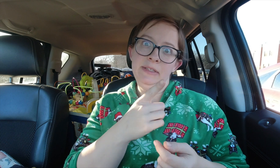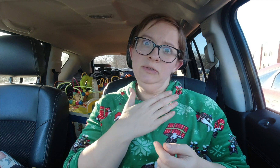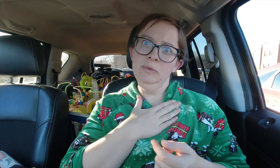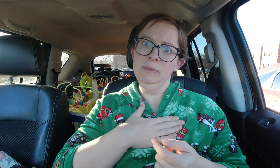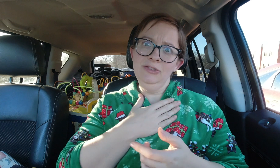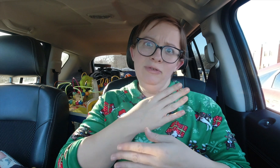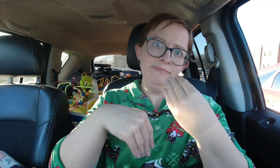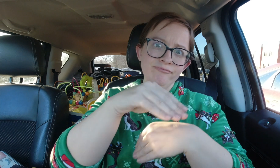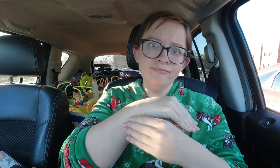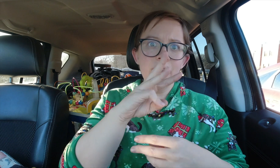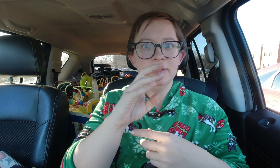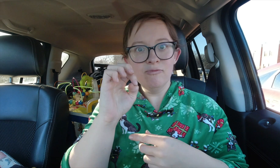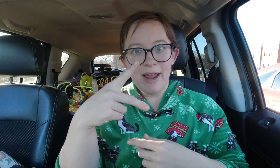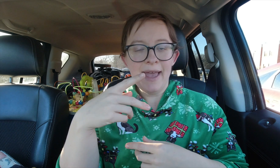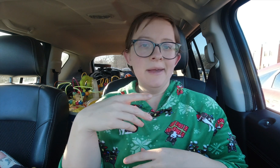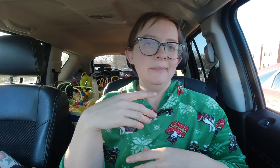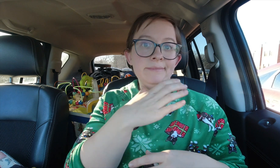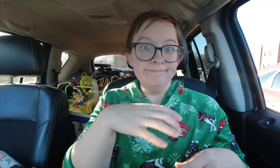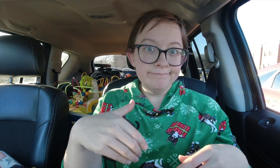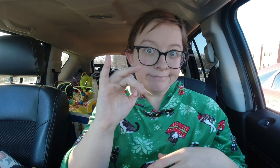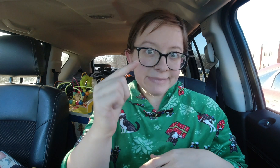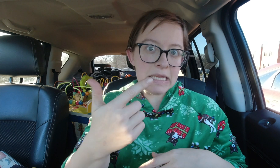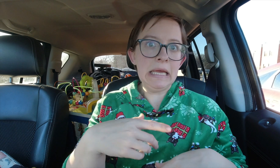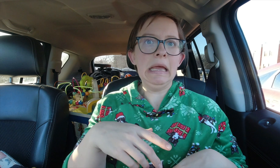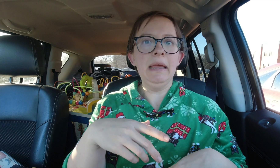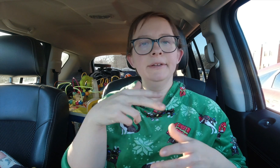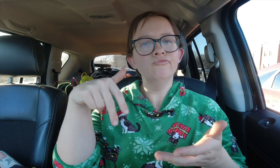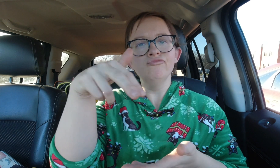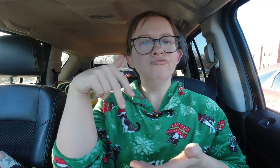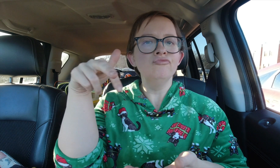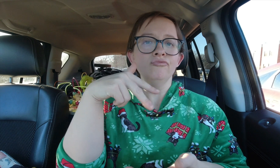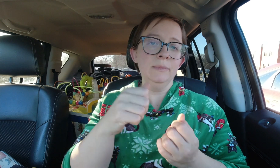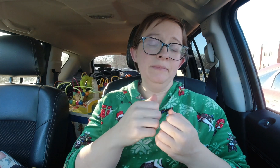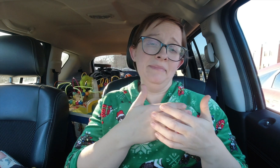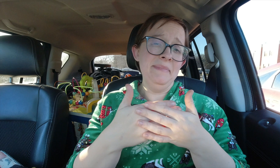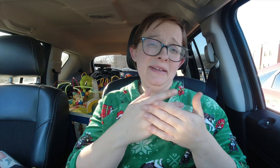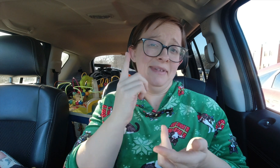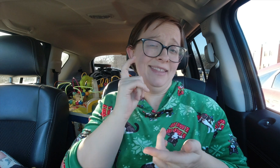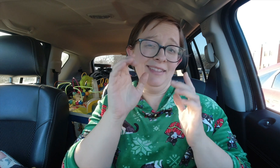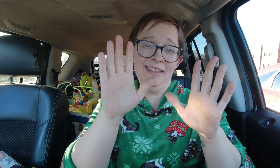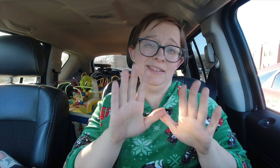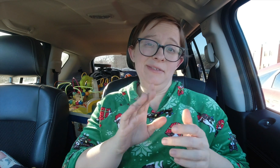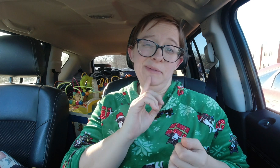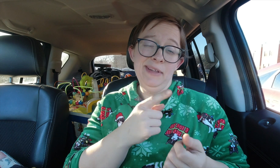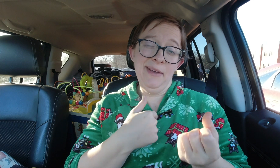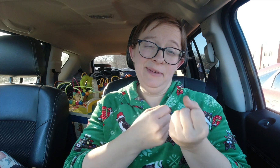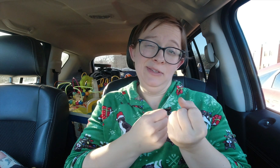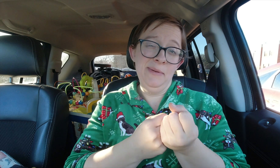but at the same time I really do enjoy using wraps and slings. You know and walking around with the baby. I think that's really great.